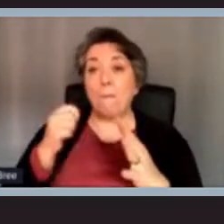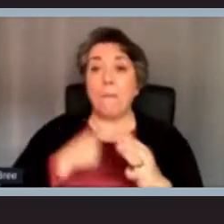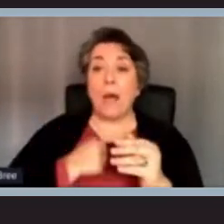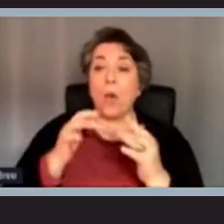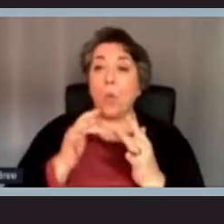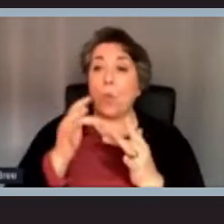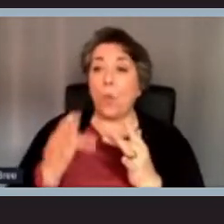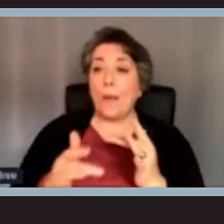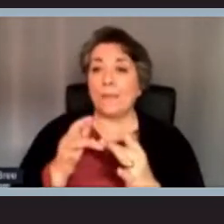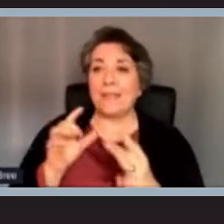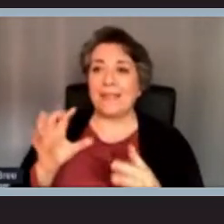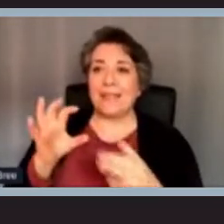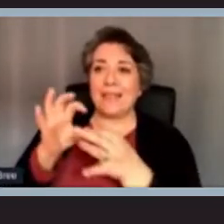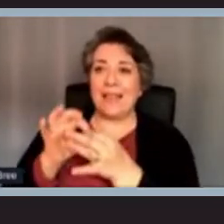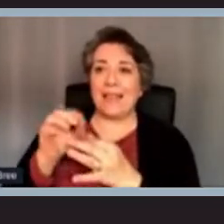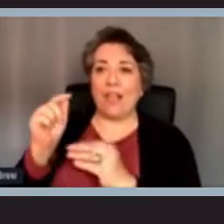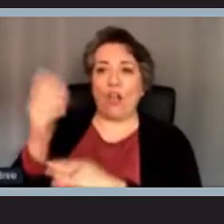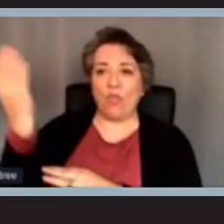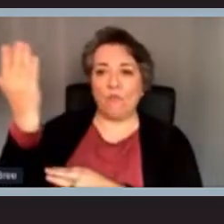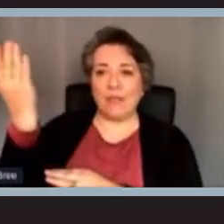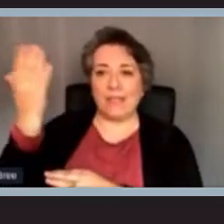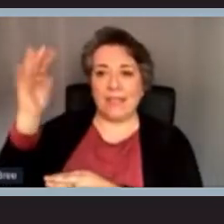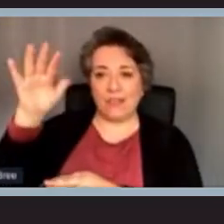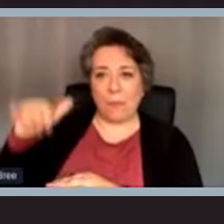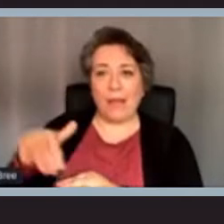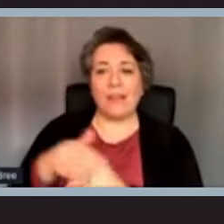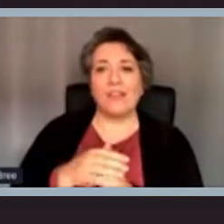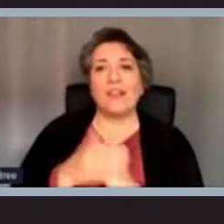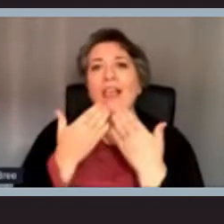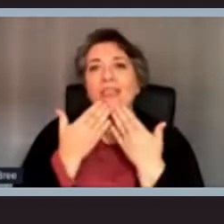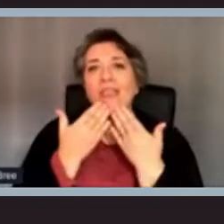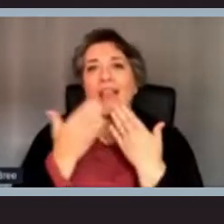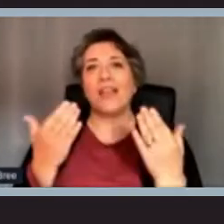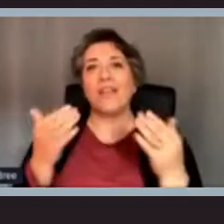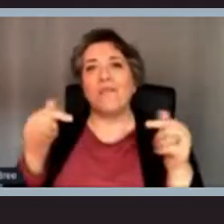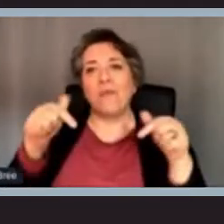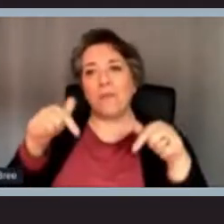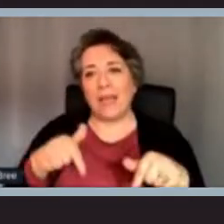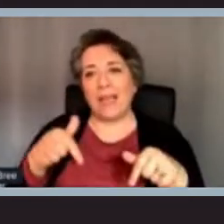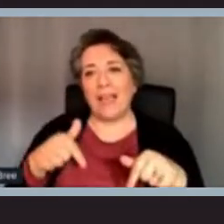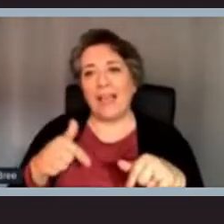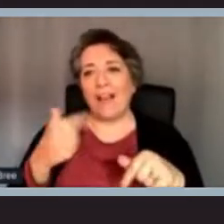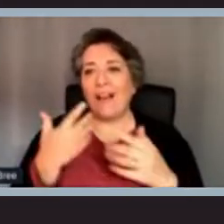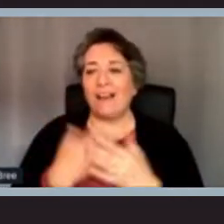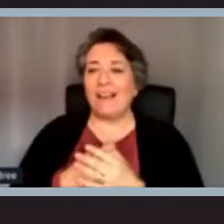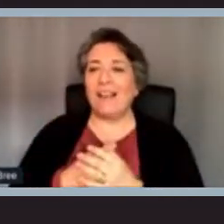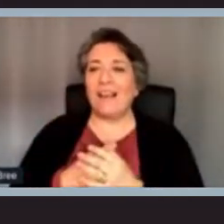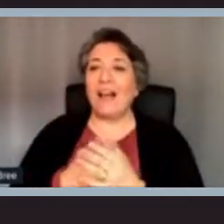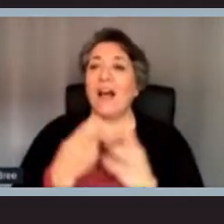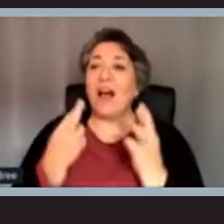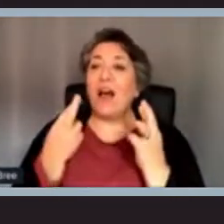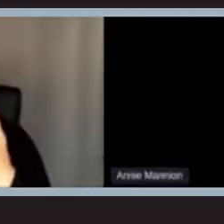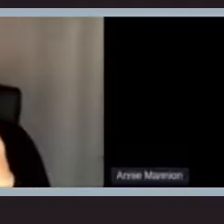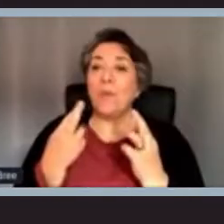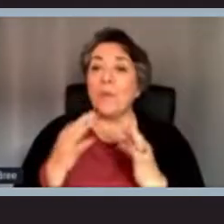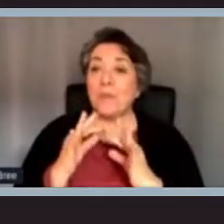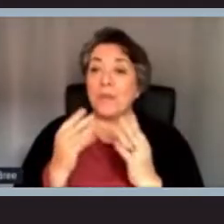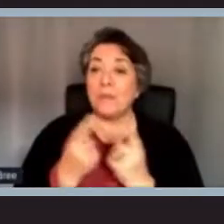Thanks for joining me on the lunch and learn. I hope there was something of use to everyone!